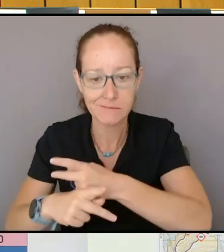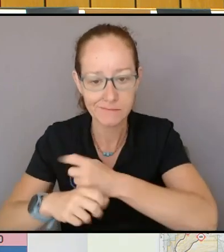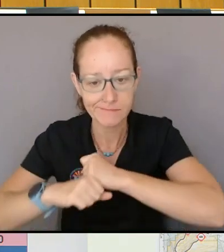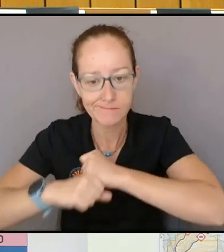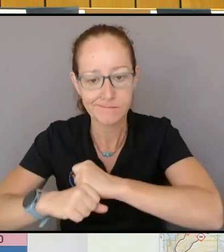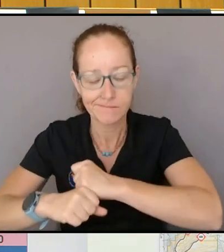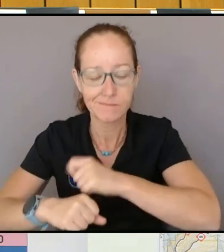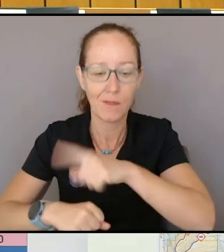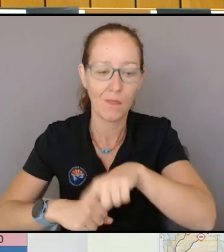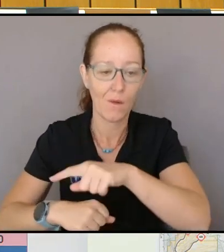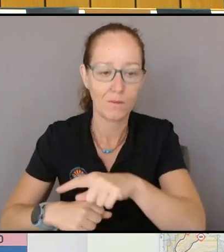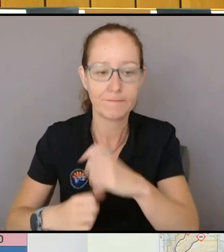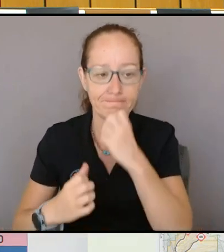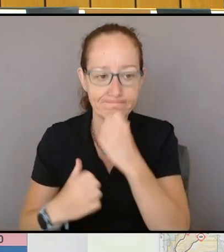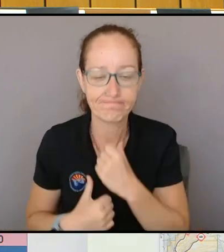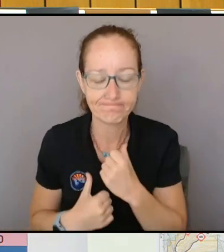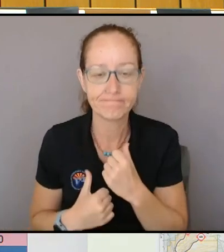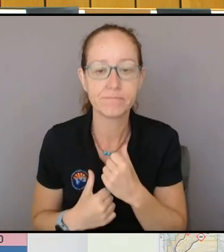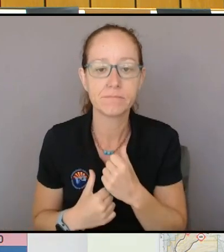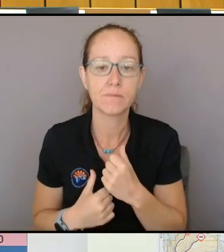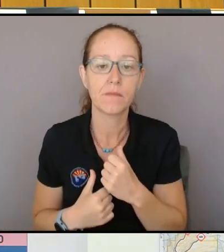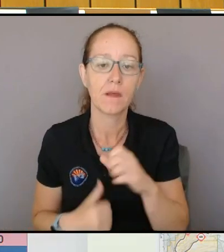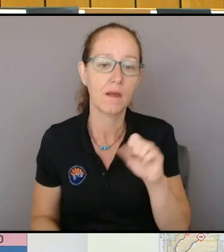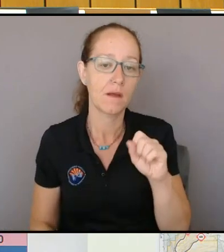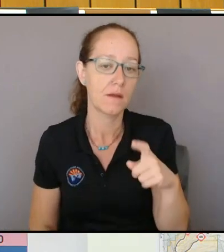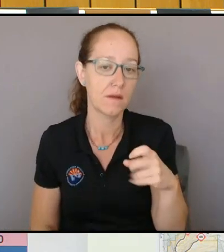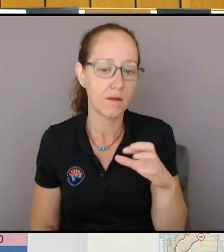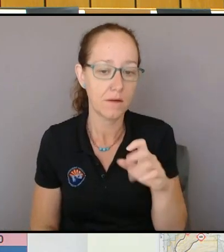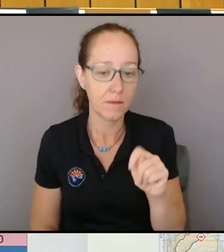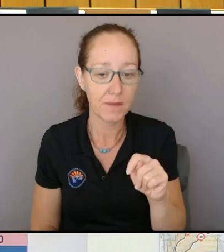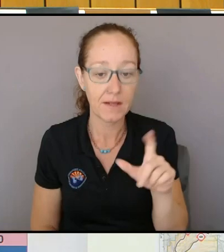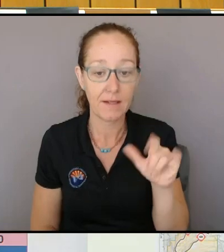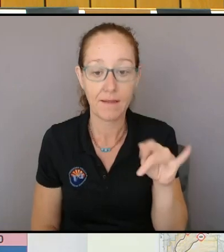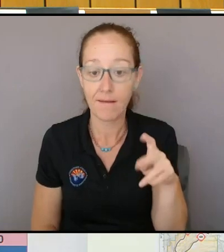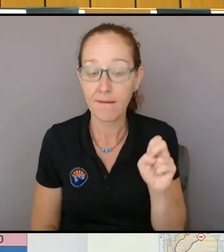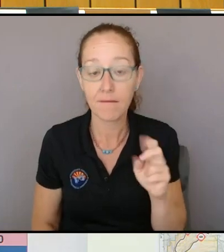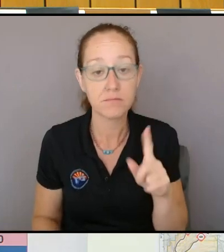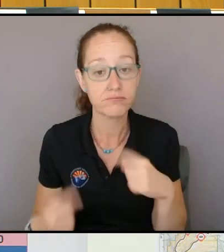know, there's been no damage due to suppression activity or anything, no dozer lines, anything near there and the